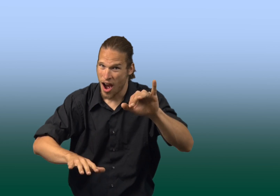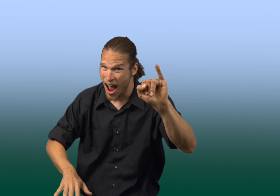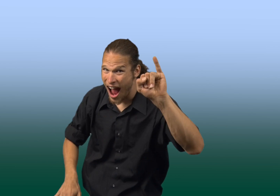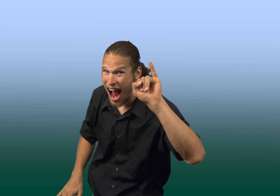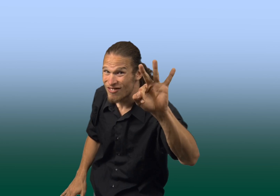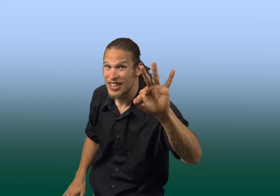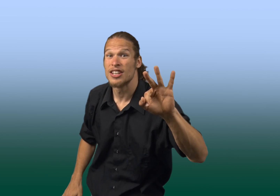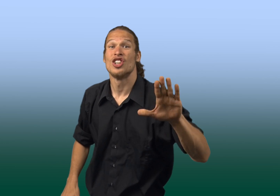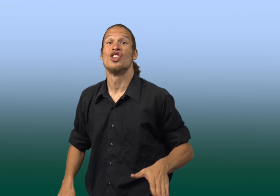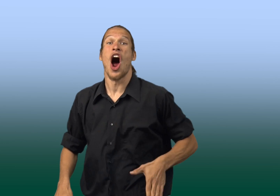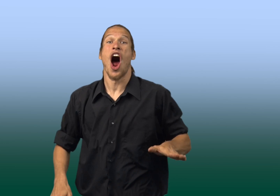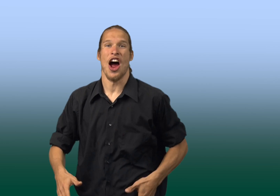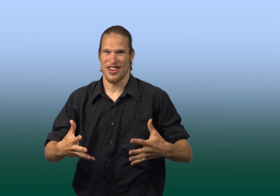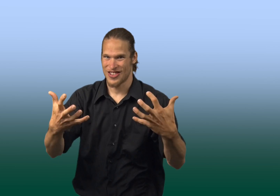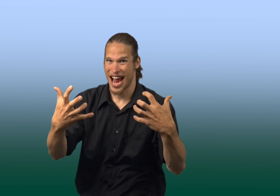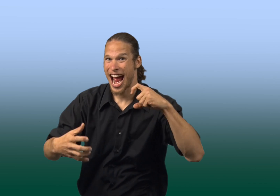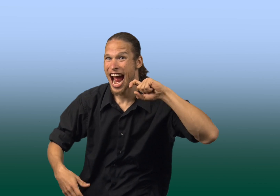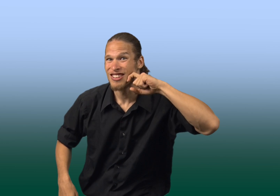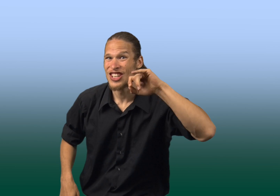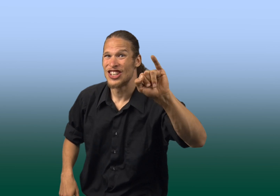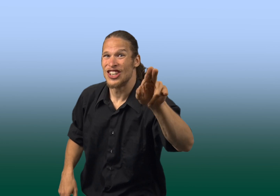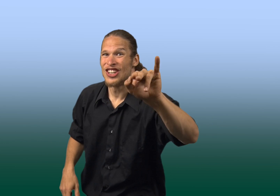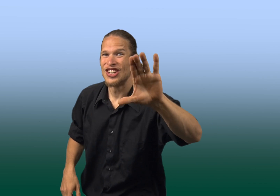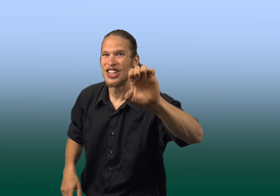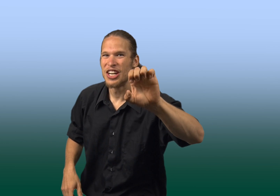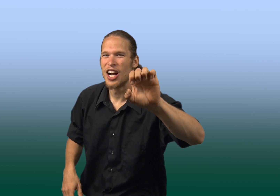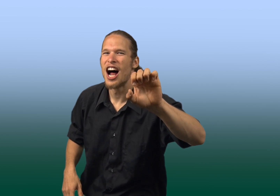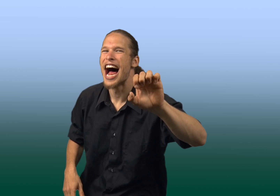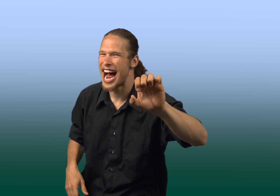But wait a second. If the dog wants some apple juice.